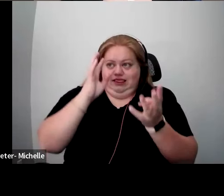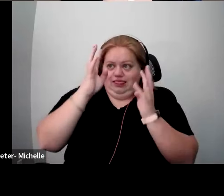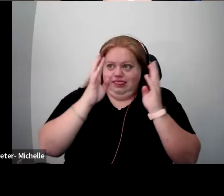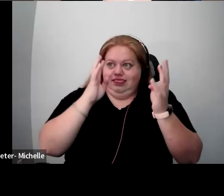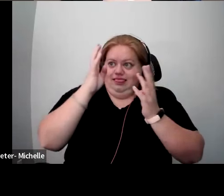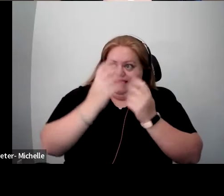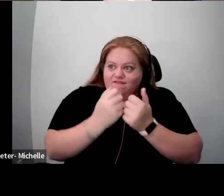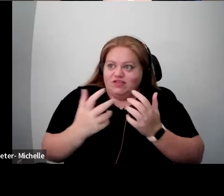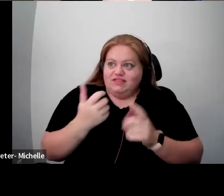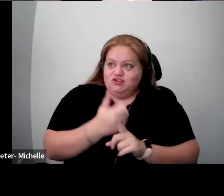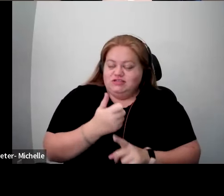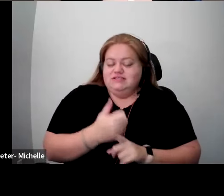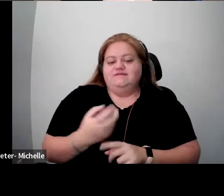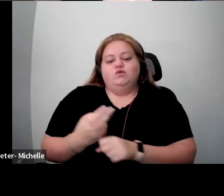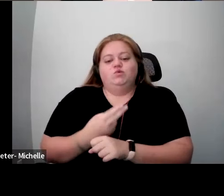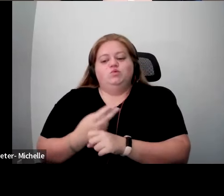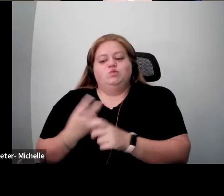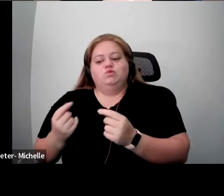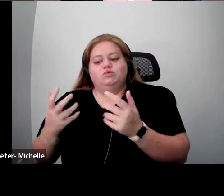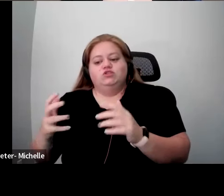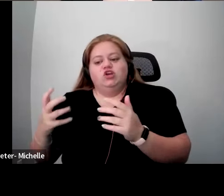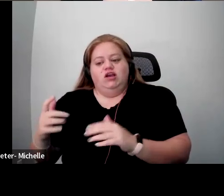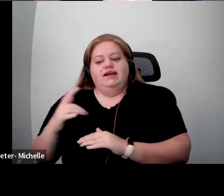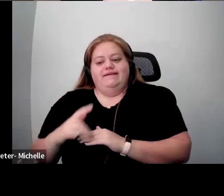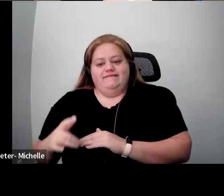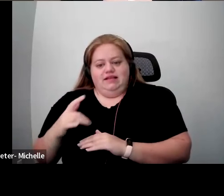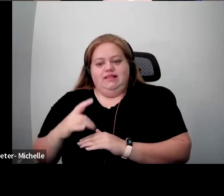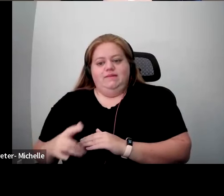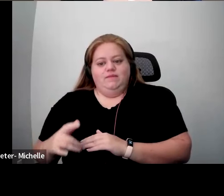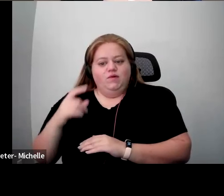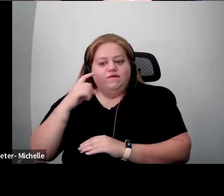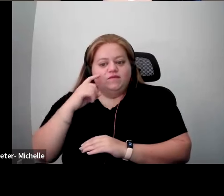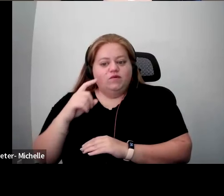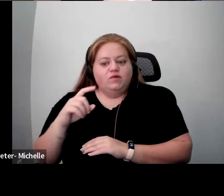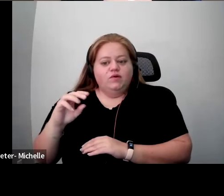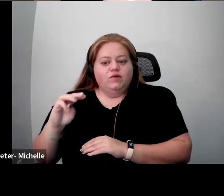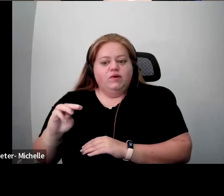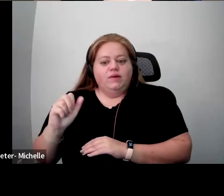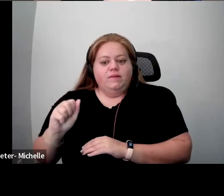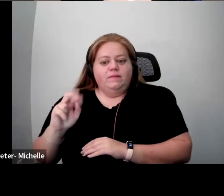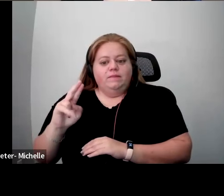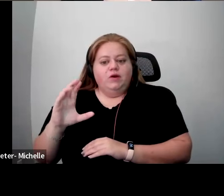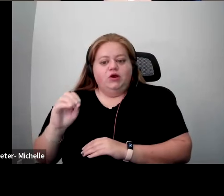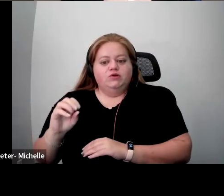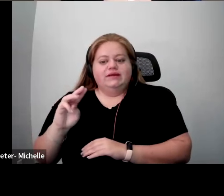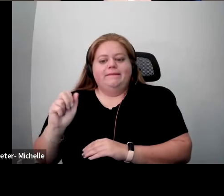yourself. Use macros and so macros and macro packages that have support for LaTeXML.